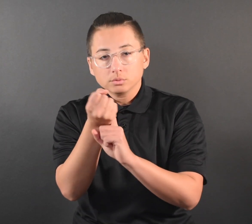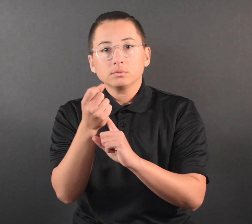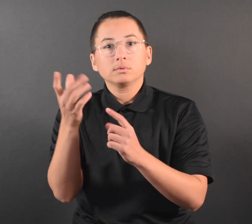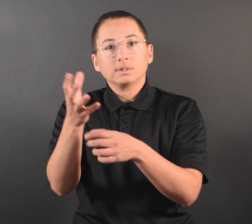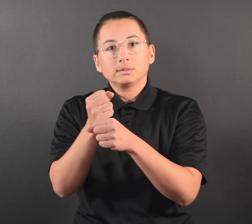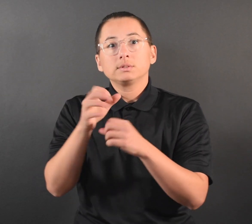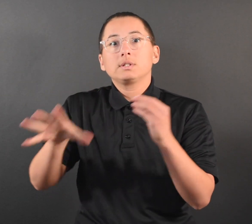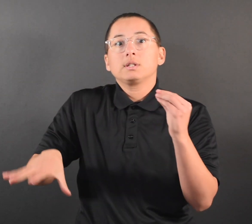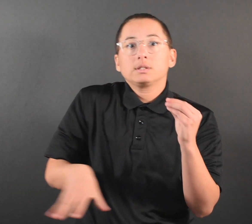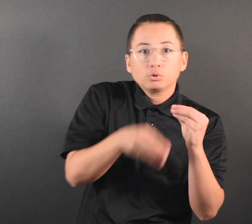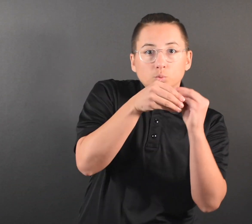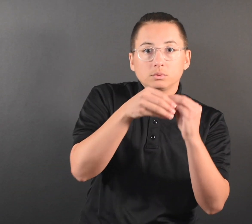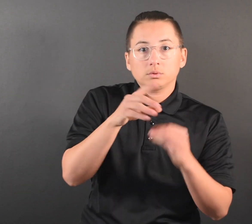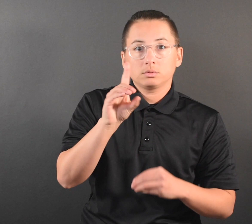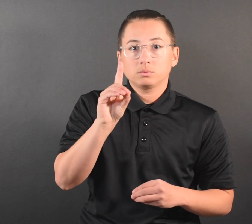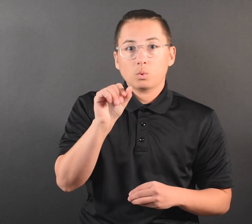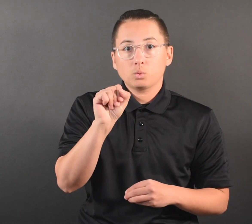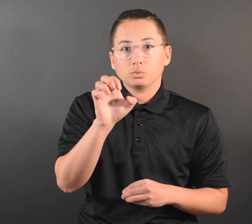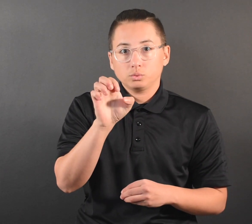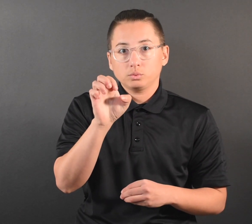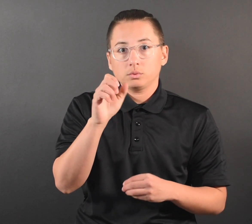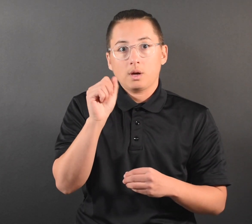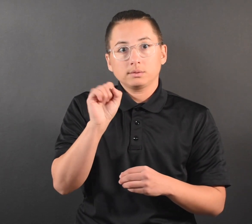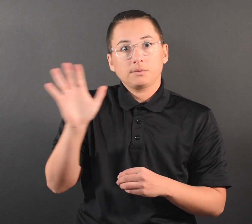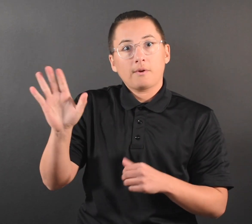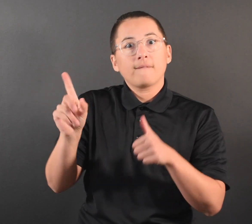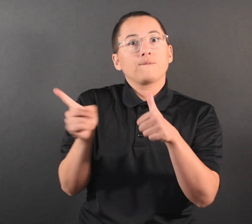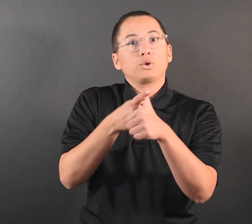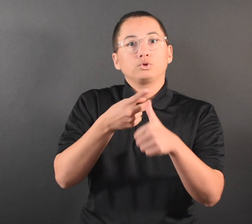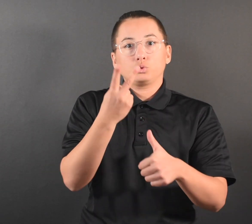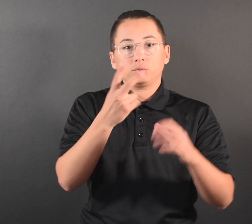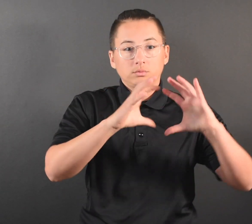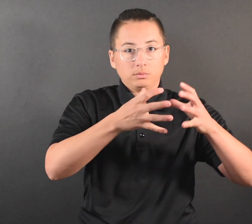receive an additional dose of vaccine as part of their primary vaccination series.